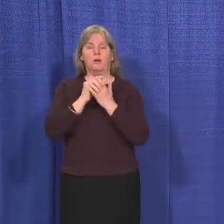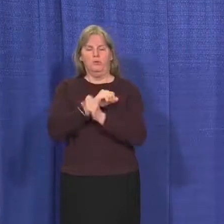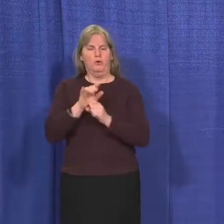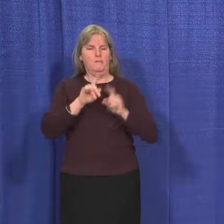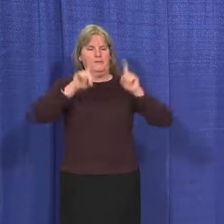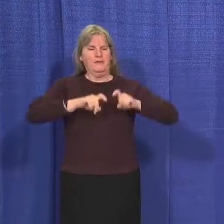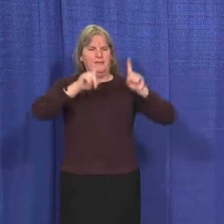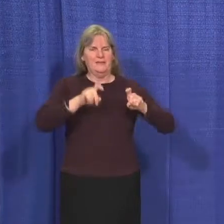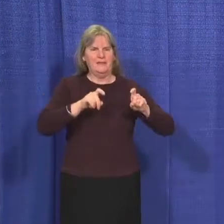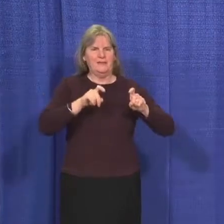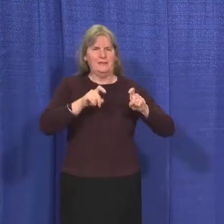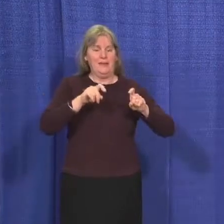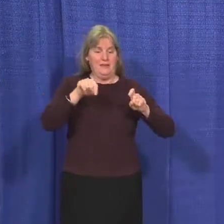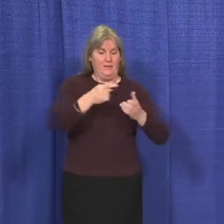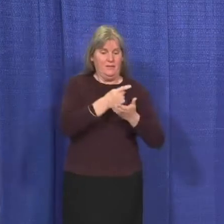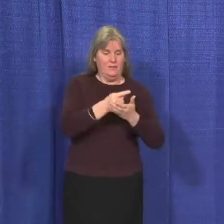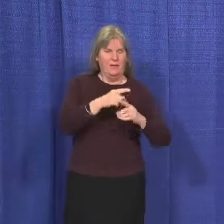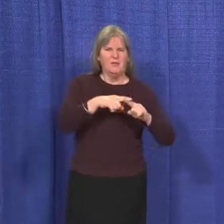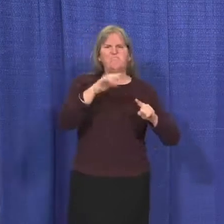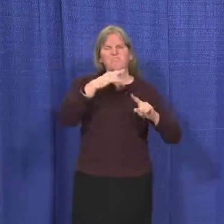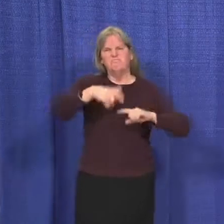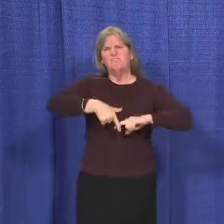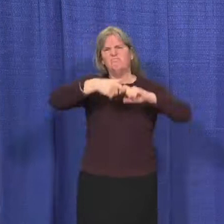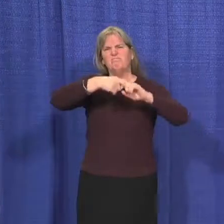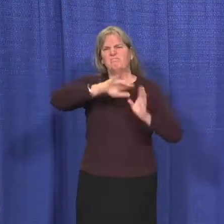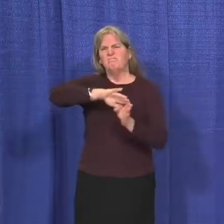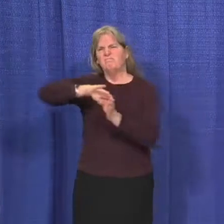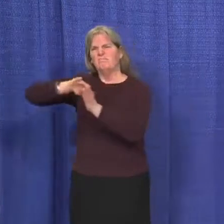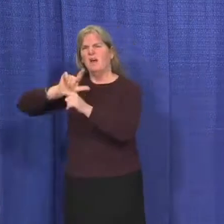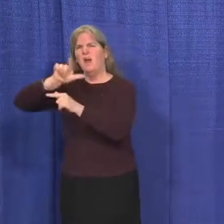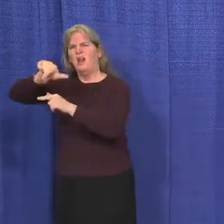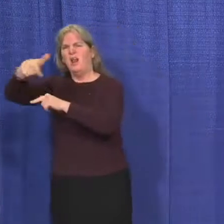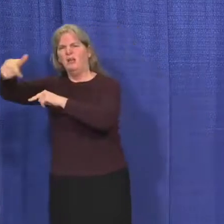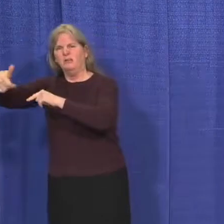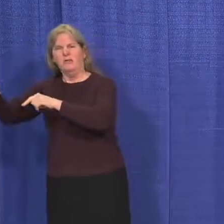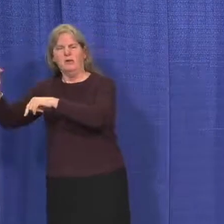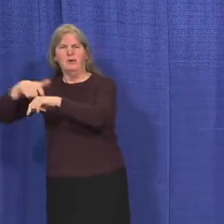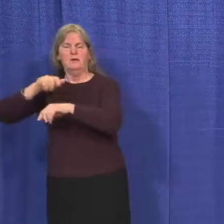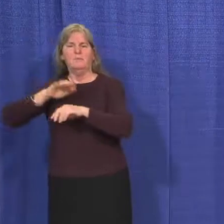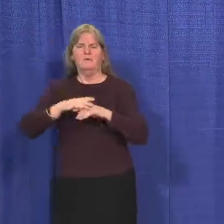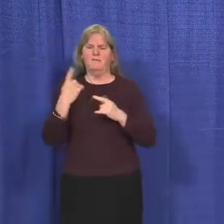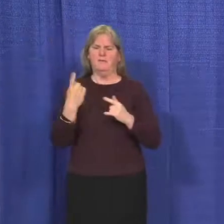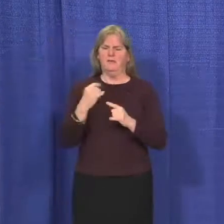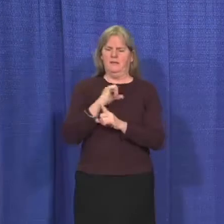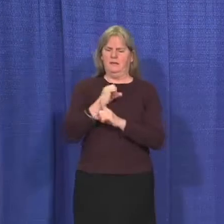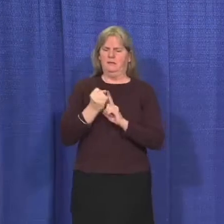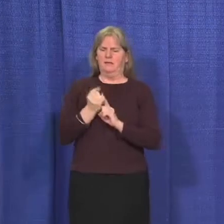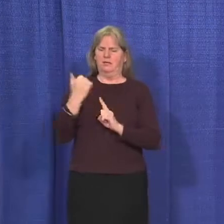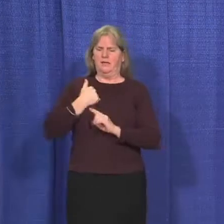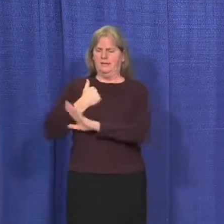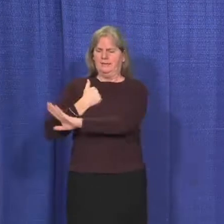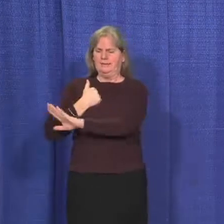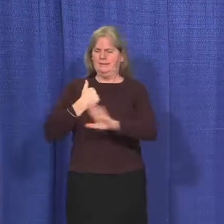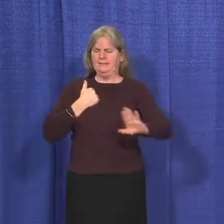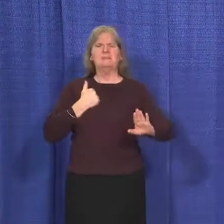COVID-19 this week, but I have deferred that to a later time. Instead given the situation in